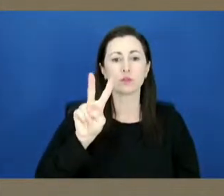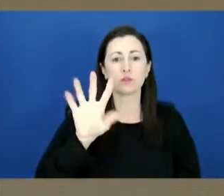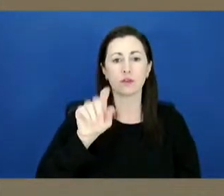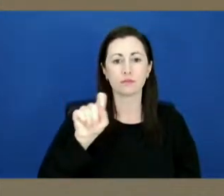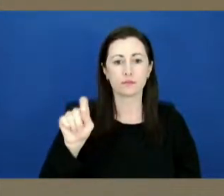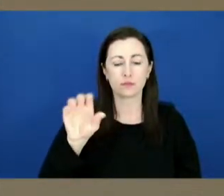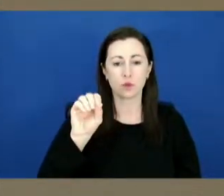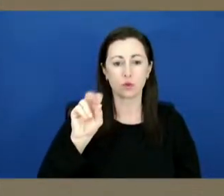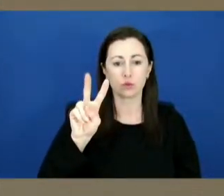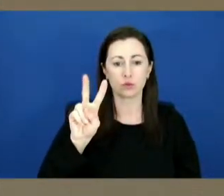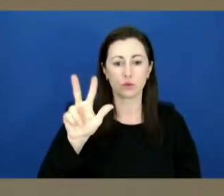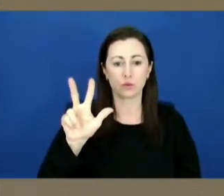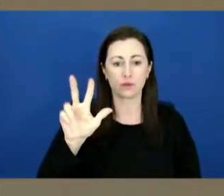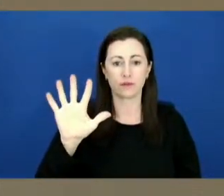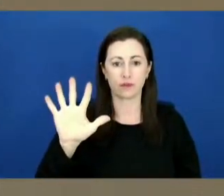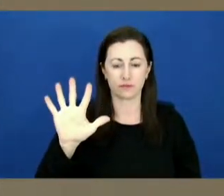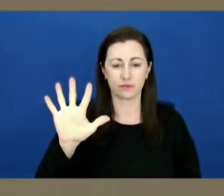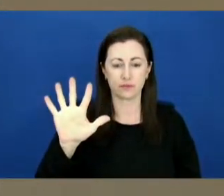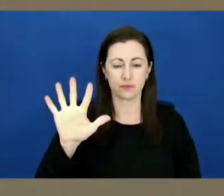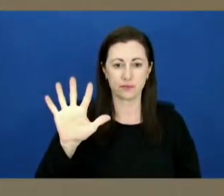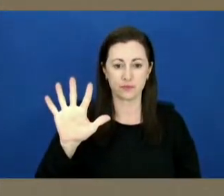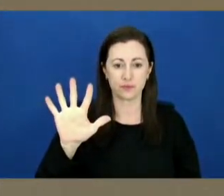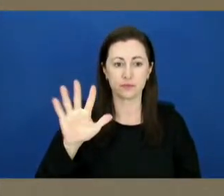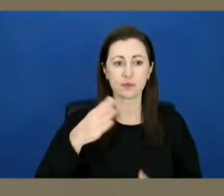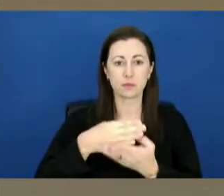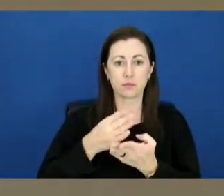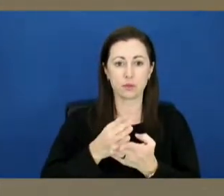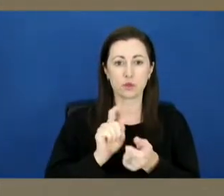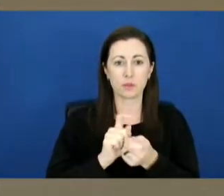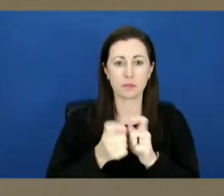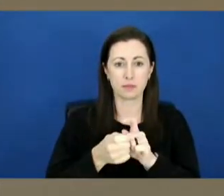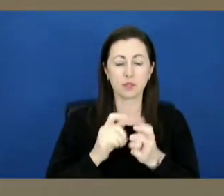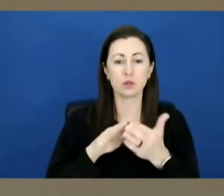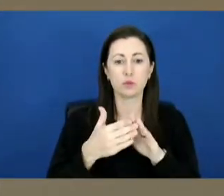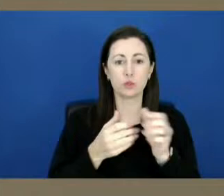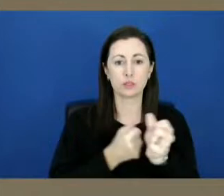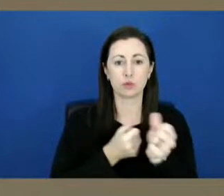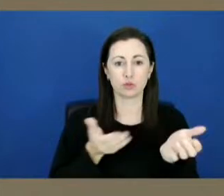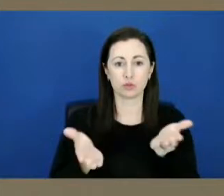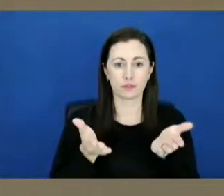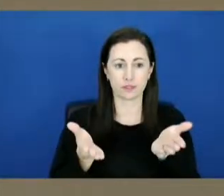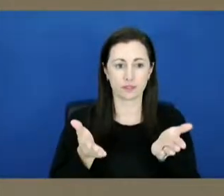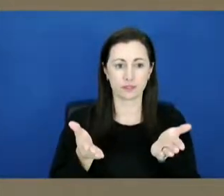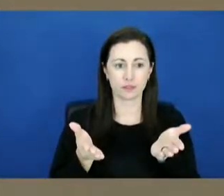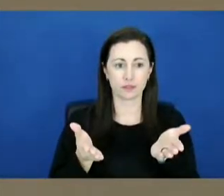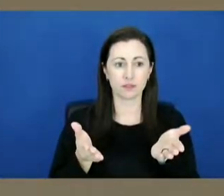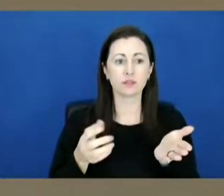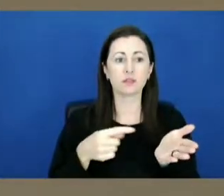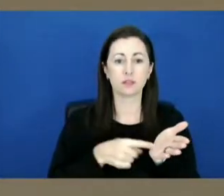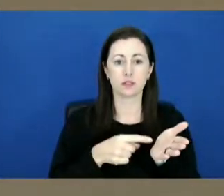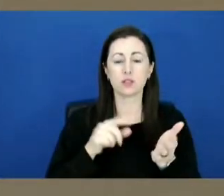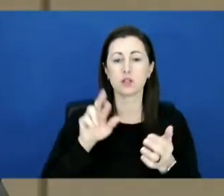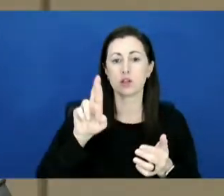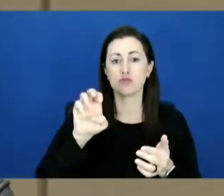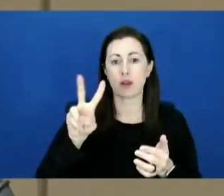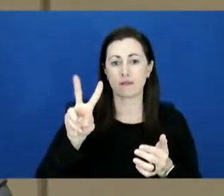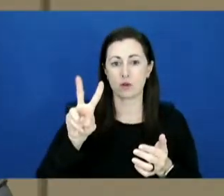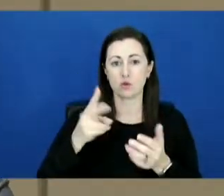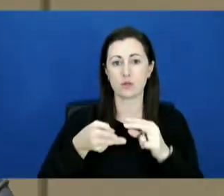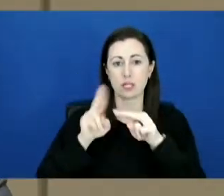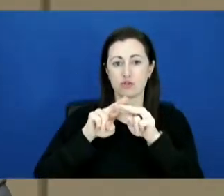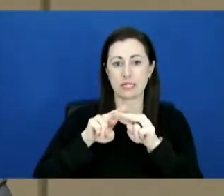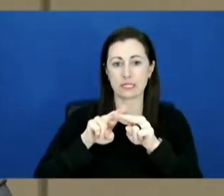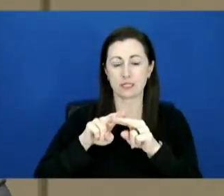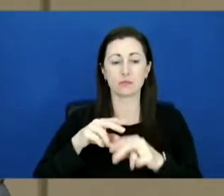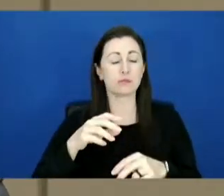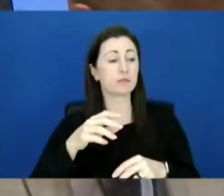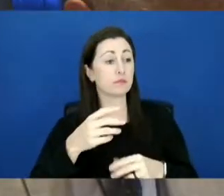LET'S MOVE TO THE NEXT ITEM.